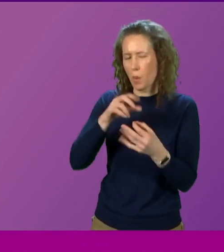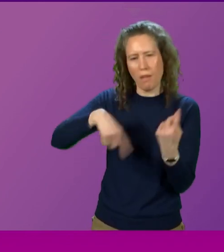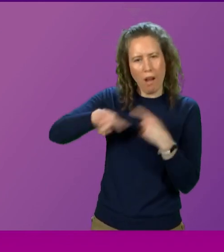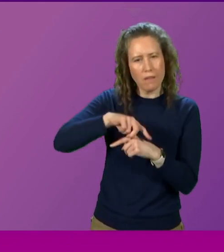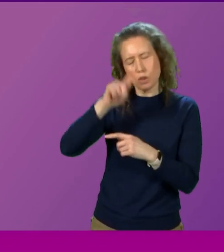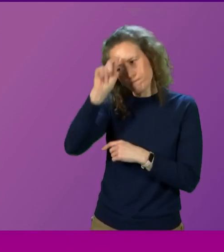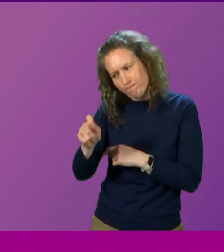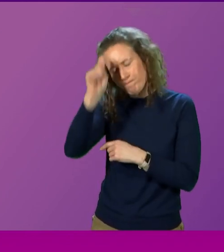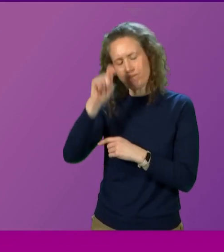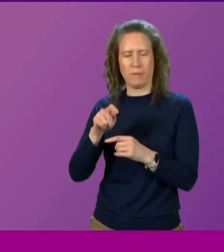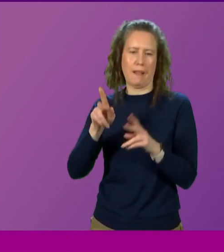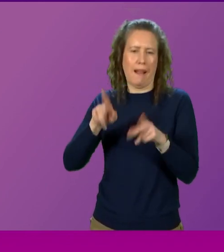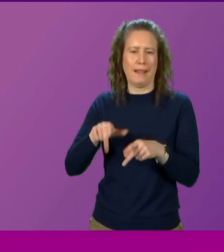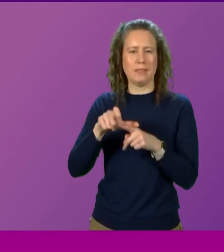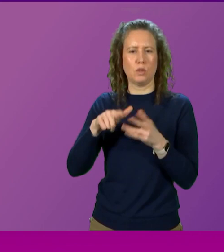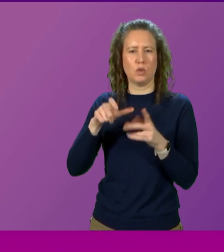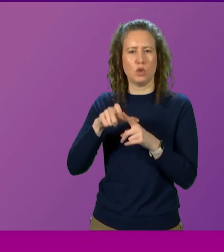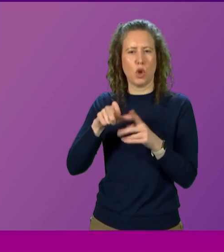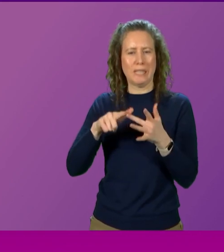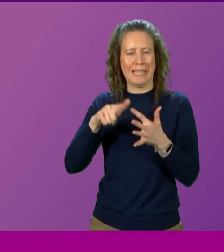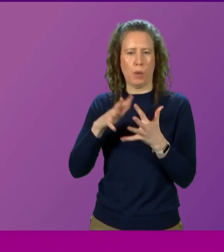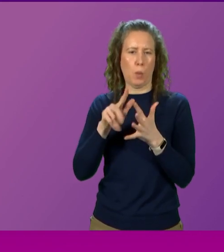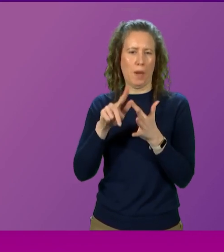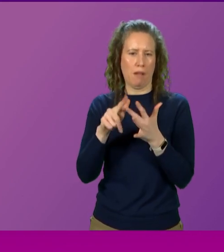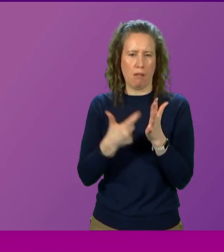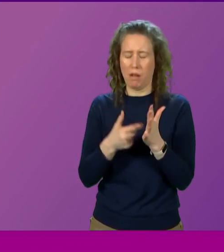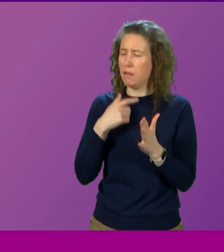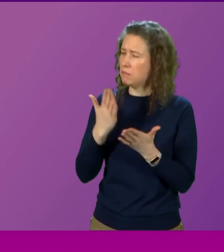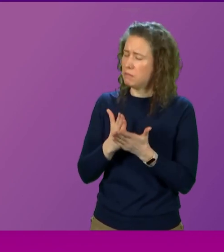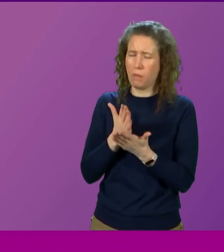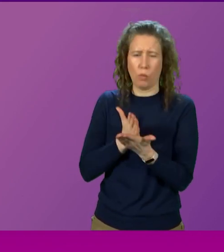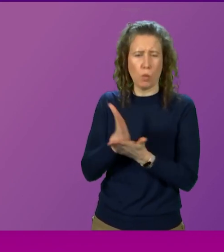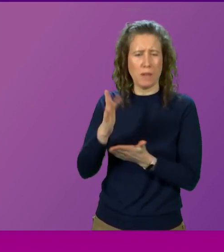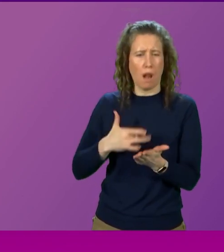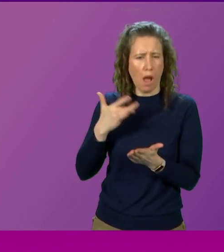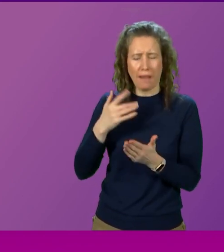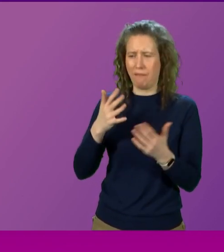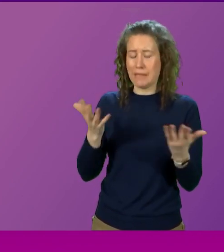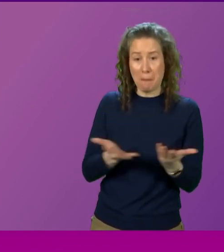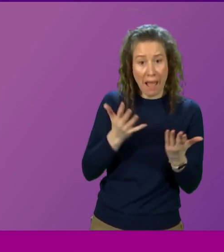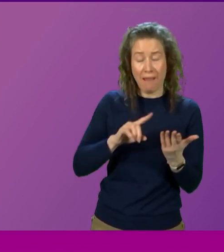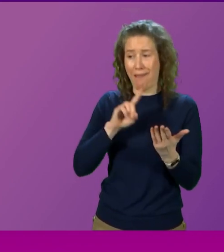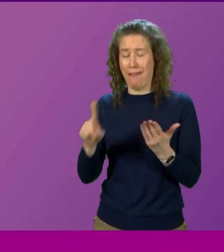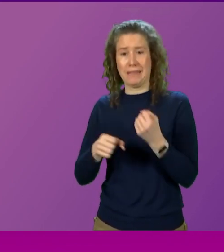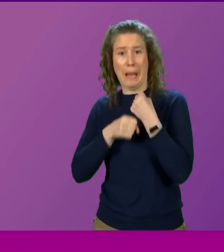Throughout his life, as both a player and a campaigner, it was clear that he was a force to be reckoned with.